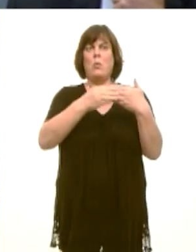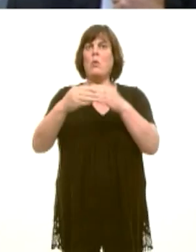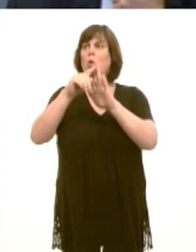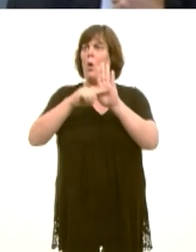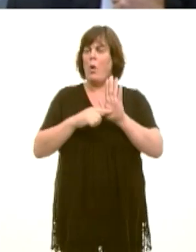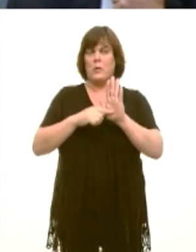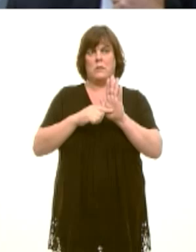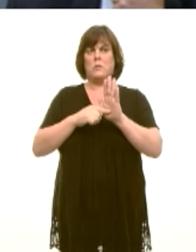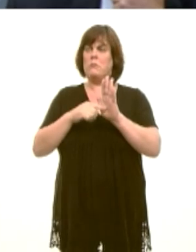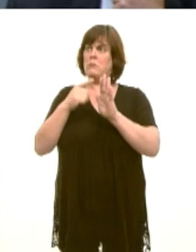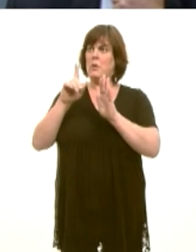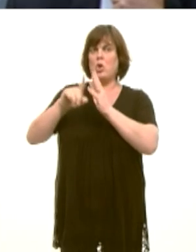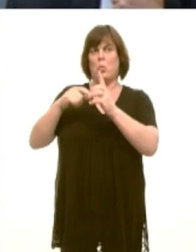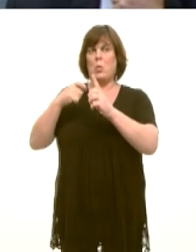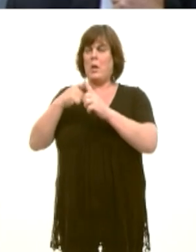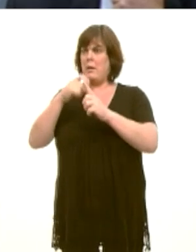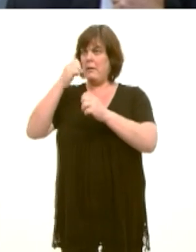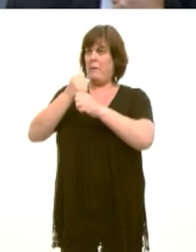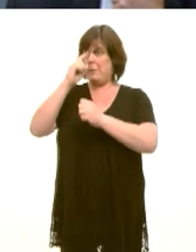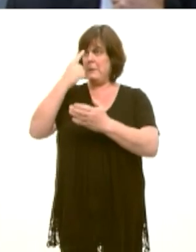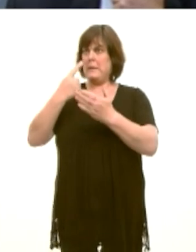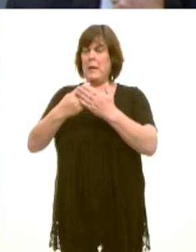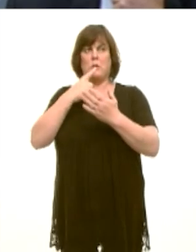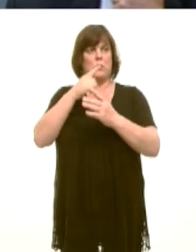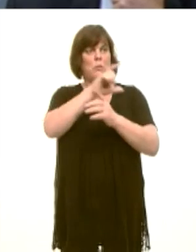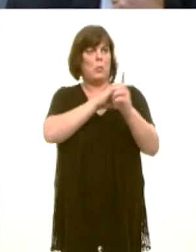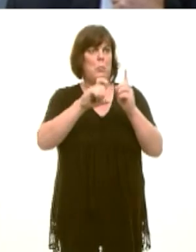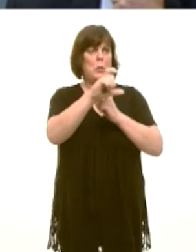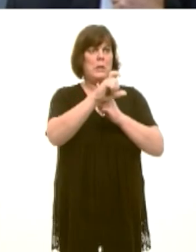to try and protect communities from such closures, and that it is really important that banks,